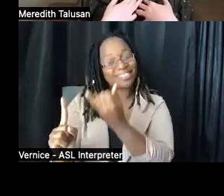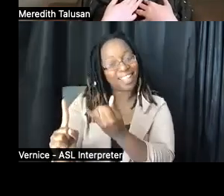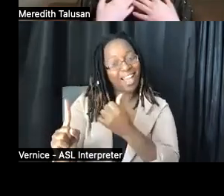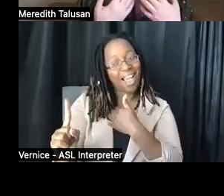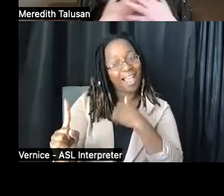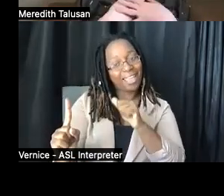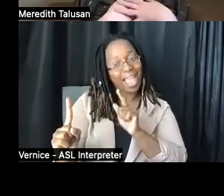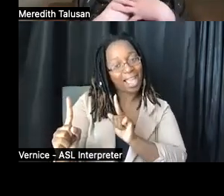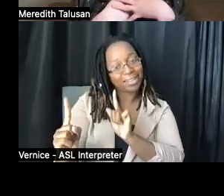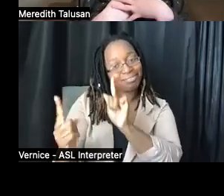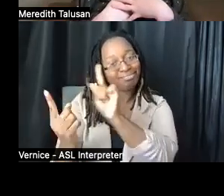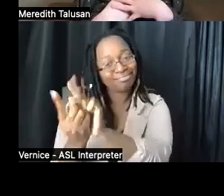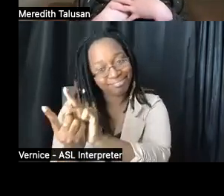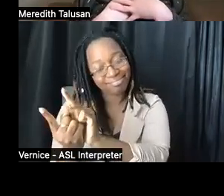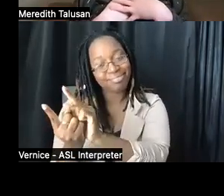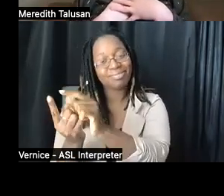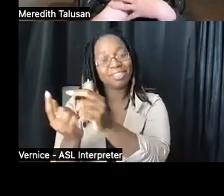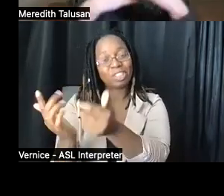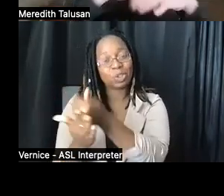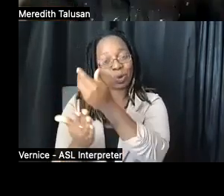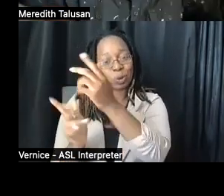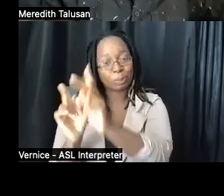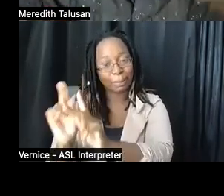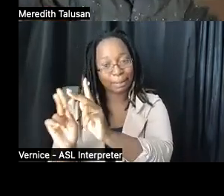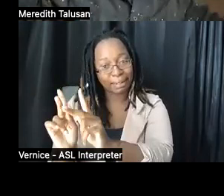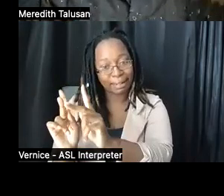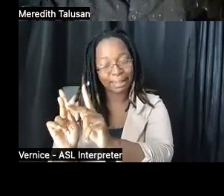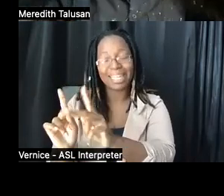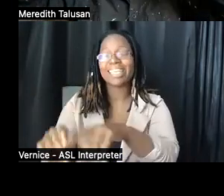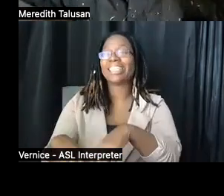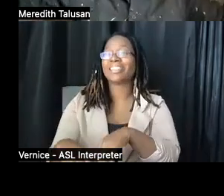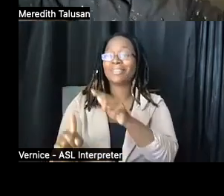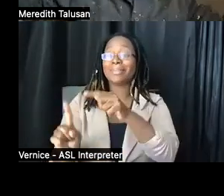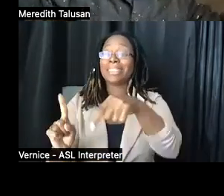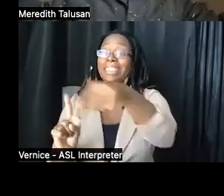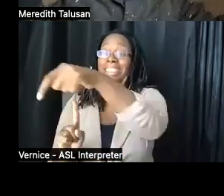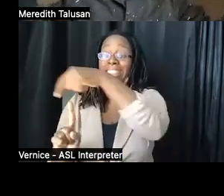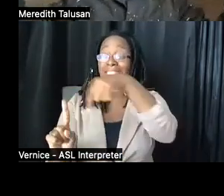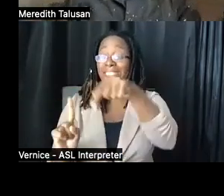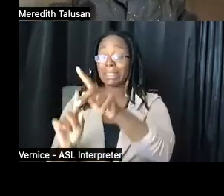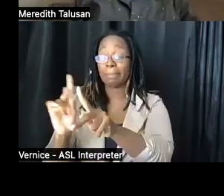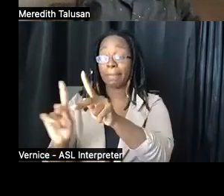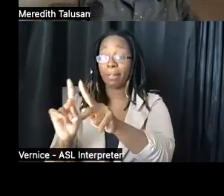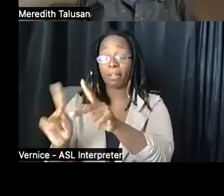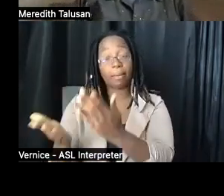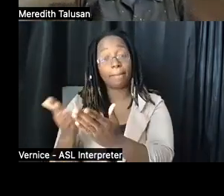They have their own network around them that are probably closer to my own interests than me just trying to